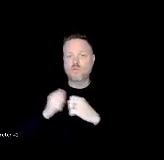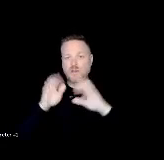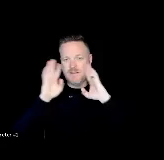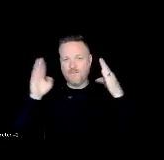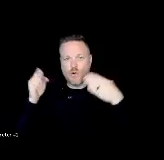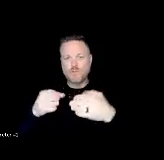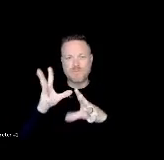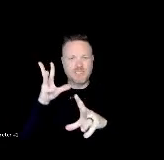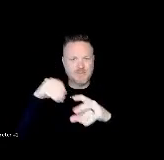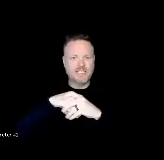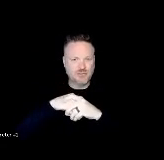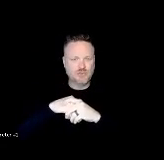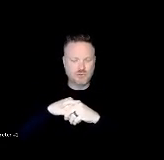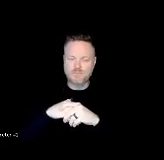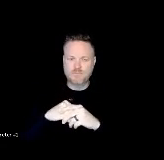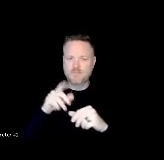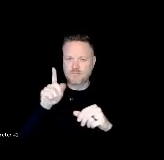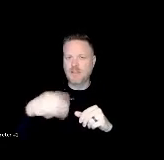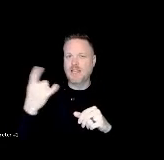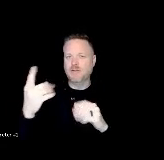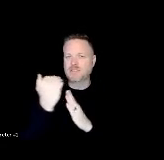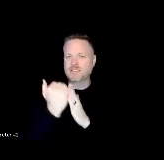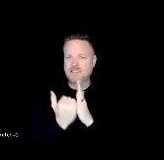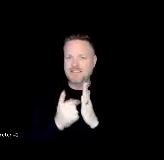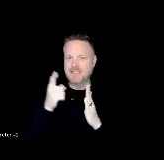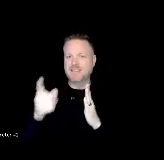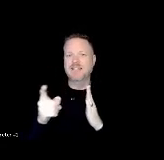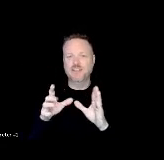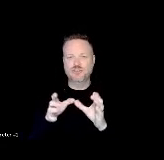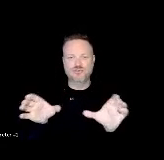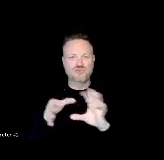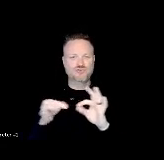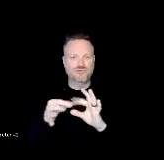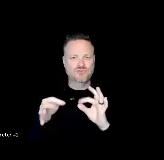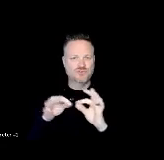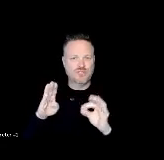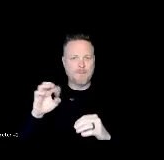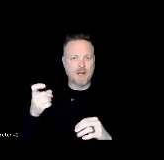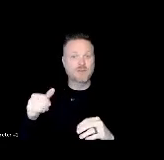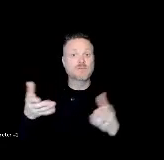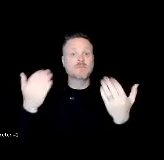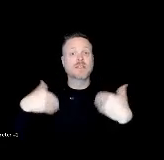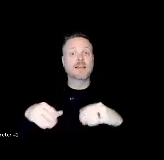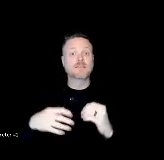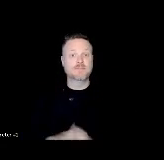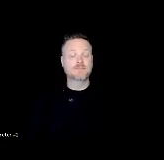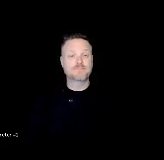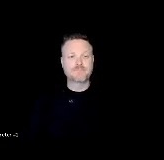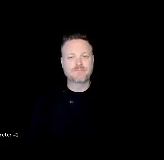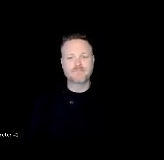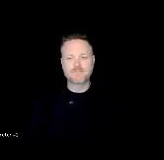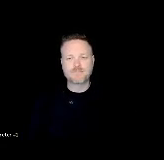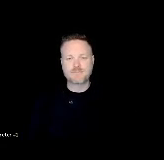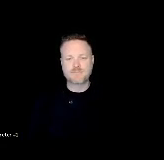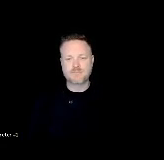Again, that link is also in the chat box there. Okay. Let's go on to the next slide here.